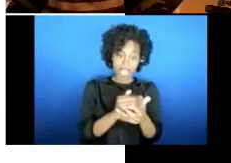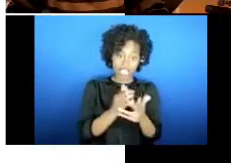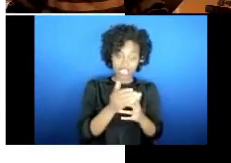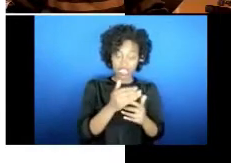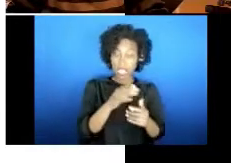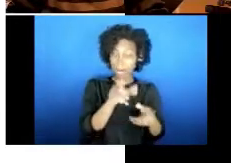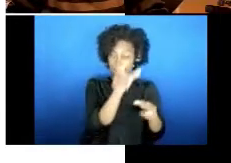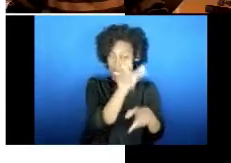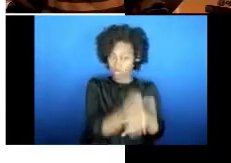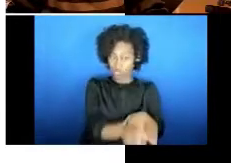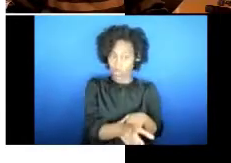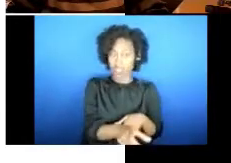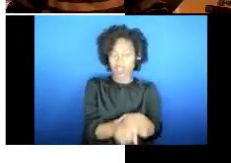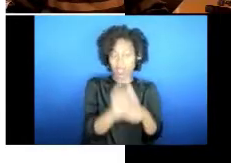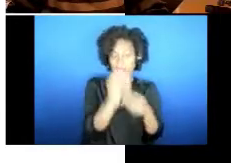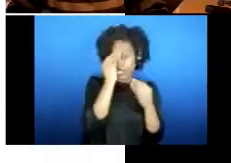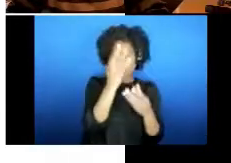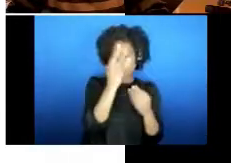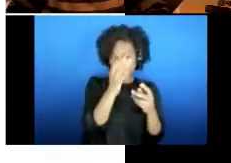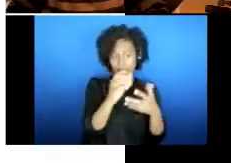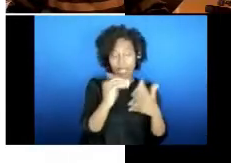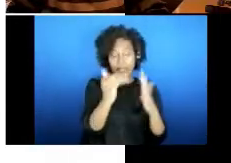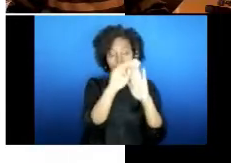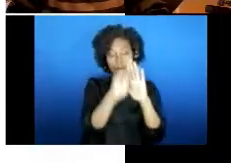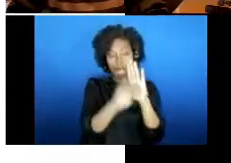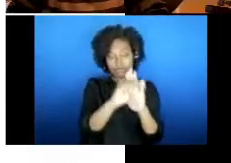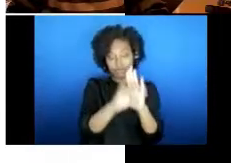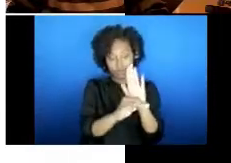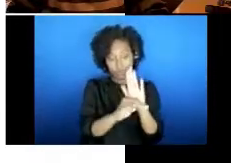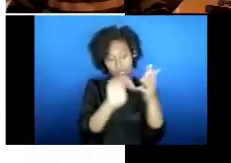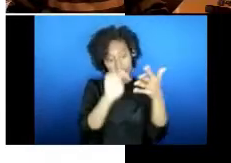to the modules and we will be telling you about the modules and within the module the